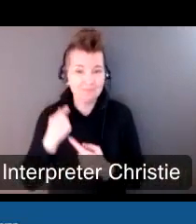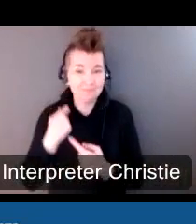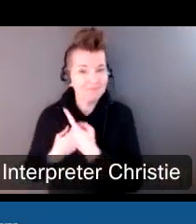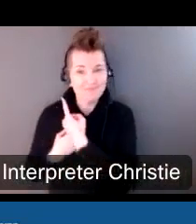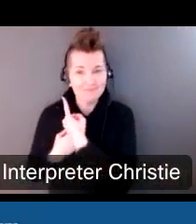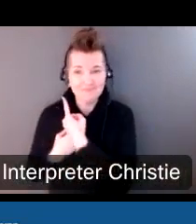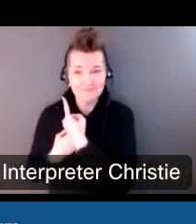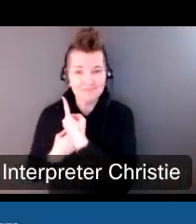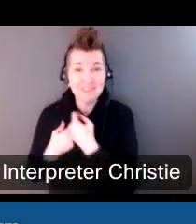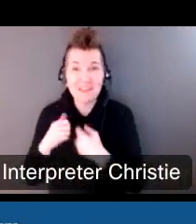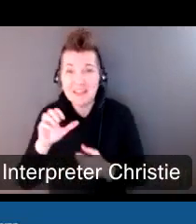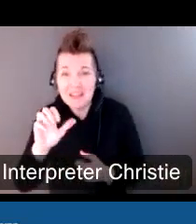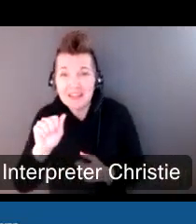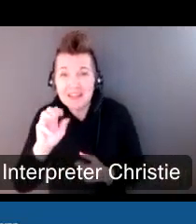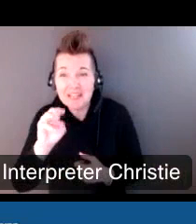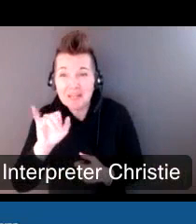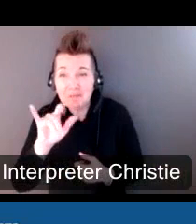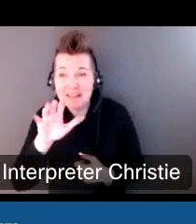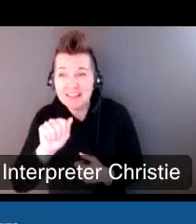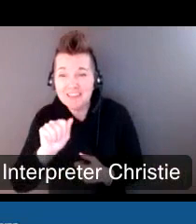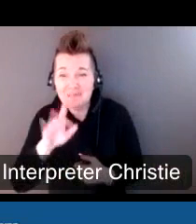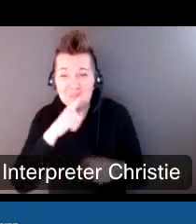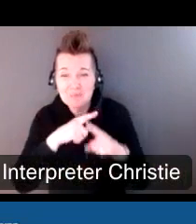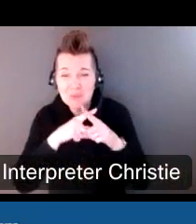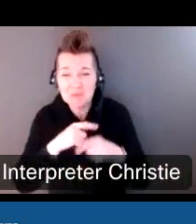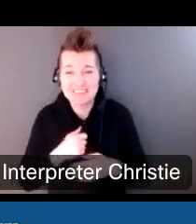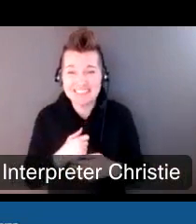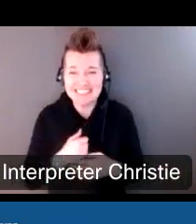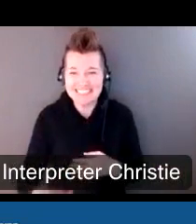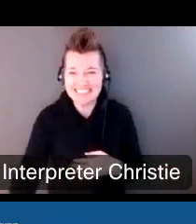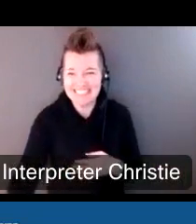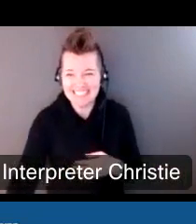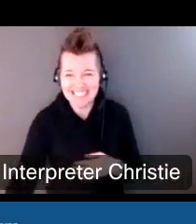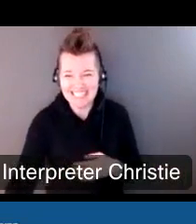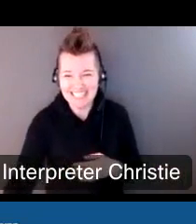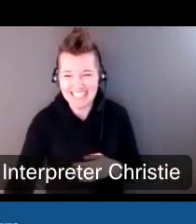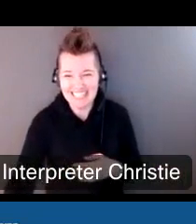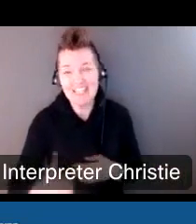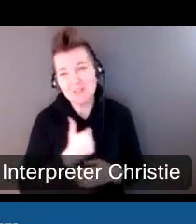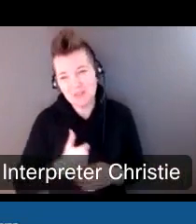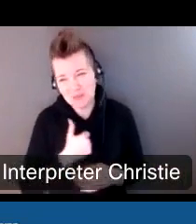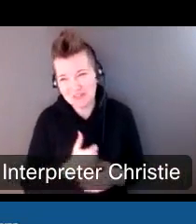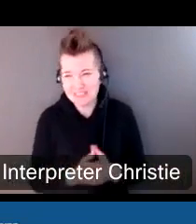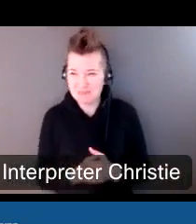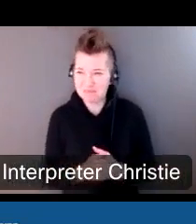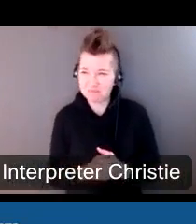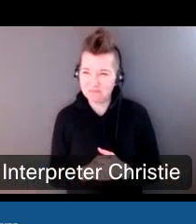Camilla, you are muted. Camilla Lamothe: Sorry, everyone.